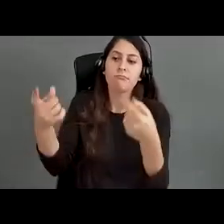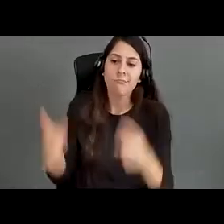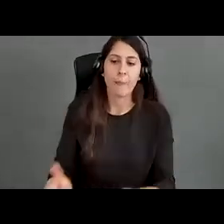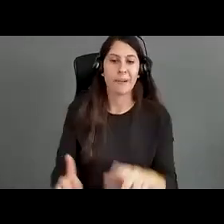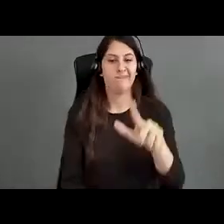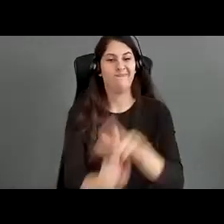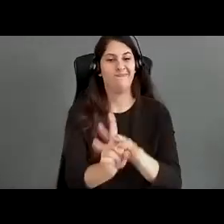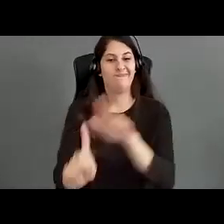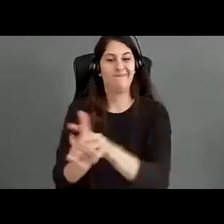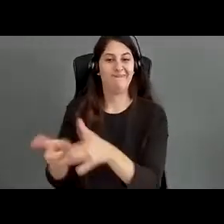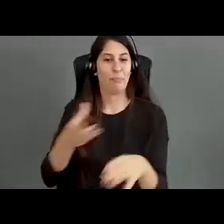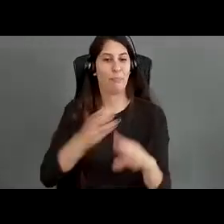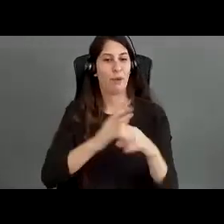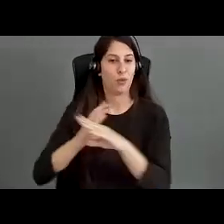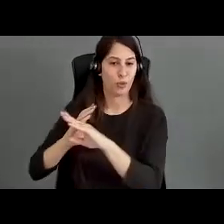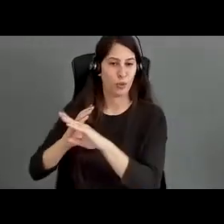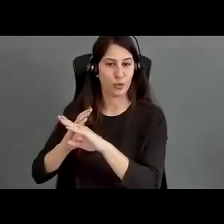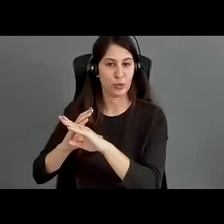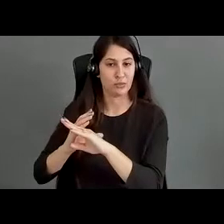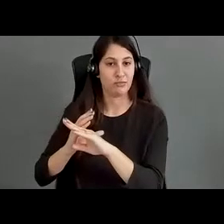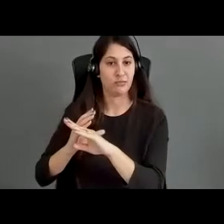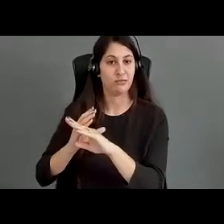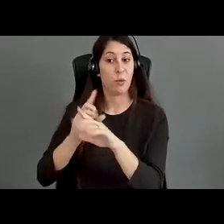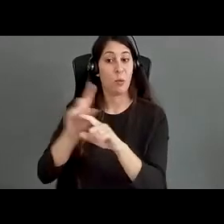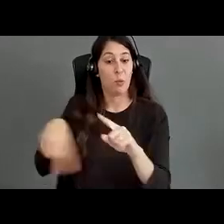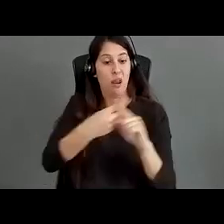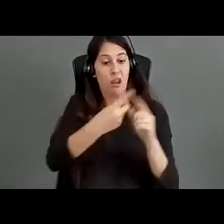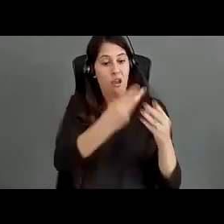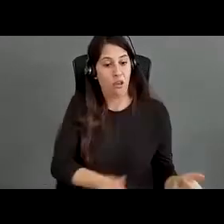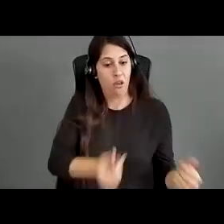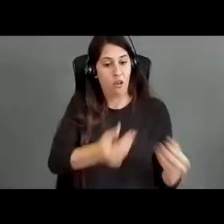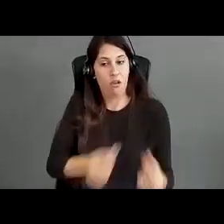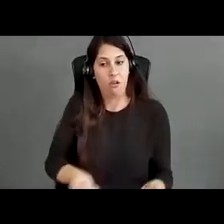but you get past those barriers and you meet with the therapist.